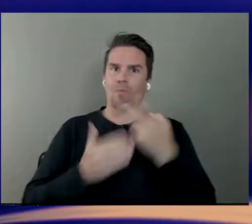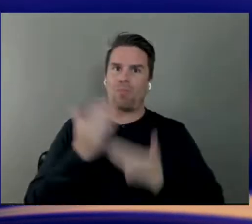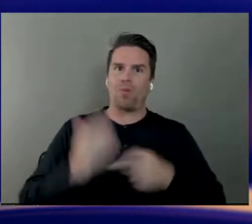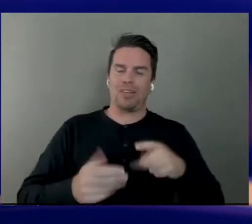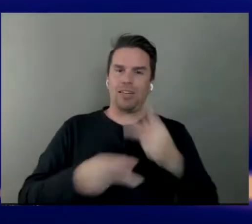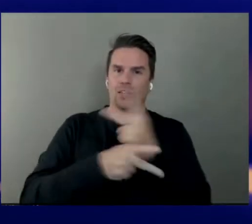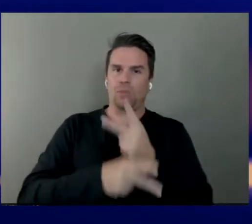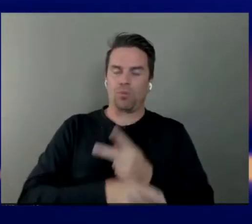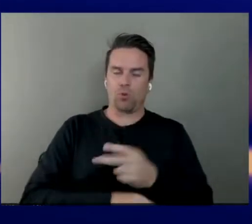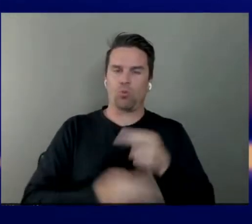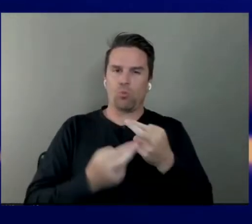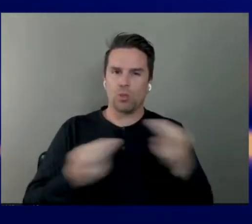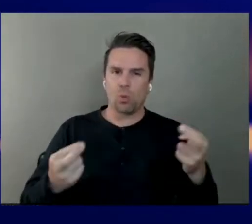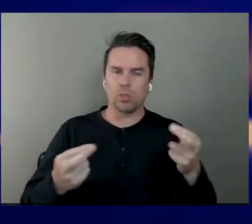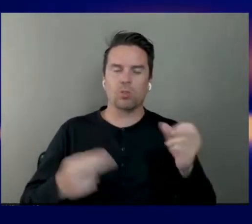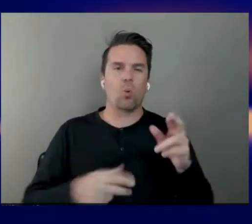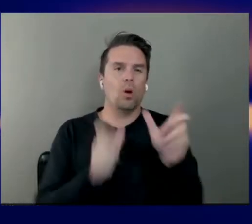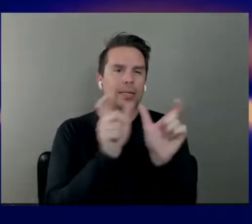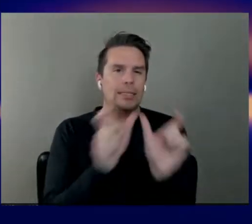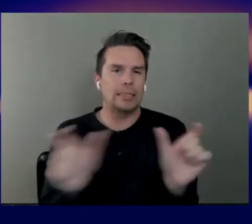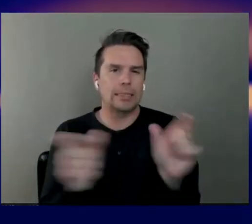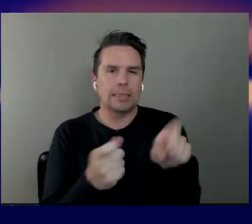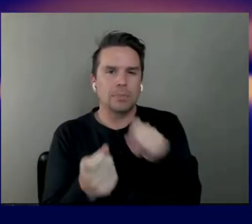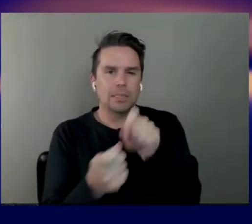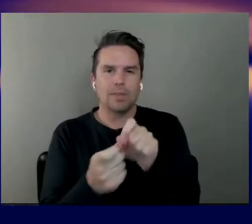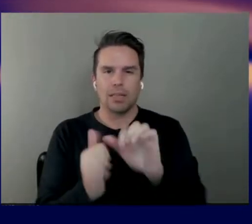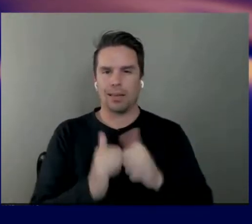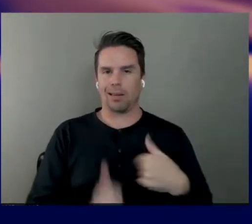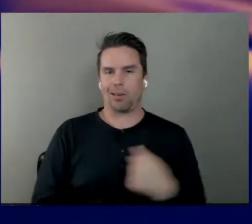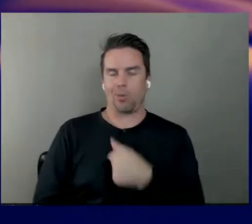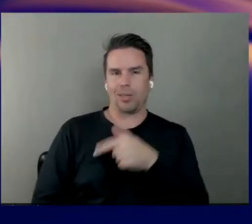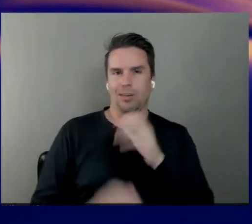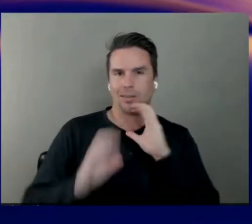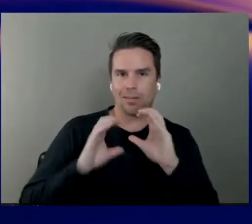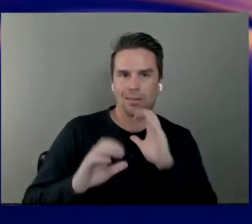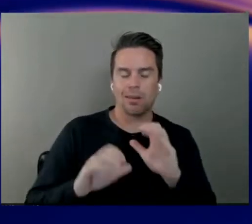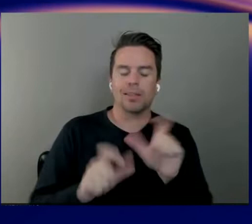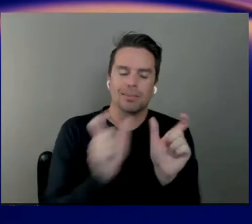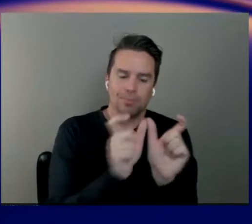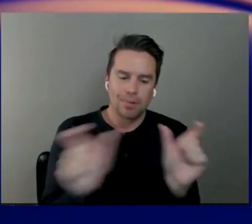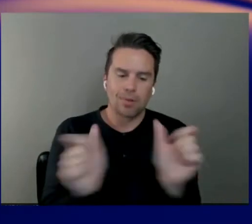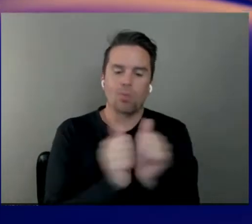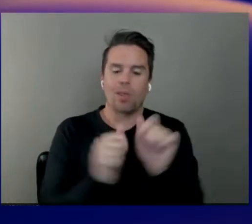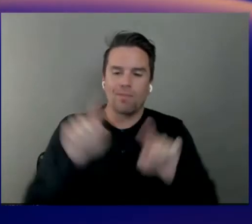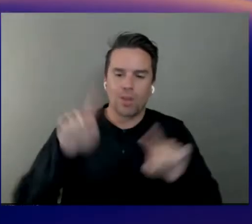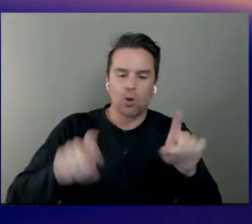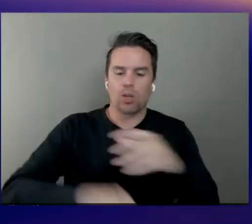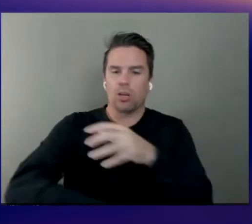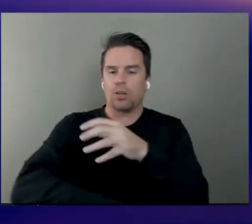or say instances specifically in the way we talk about 'em not just with varying compute storage networking in memory,